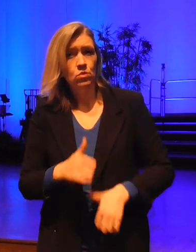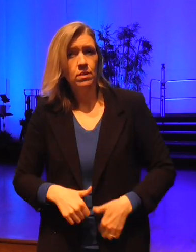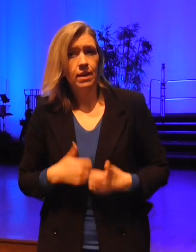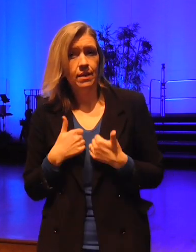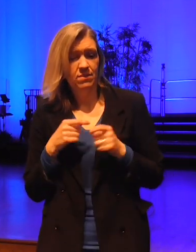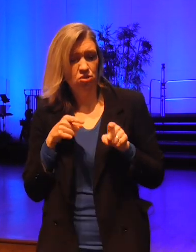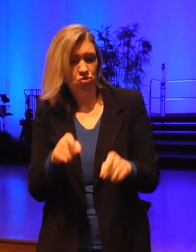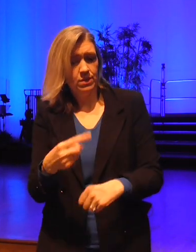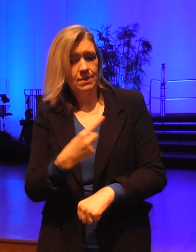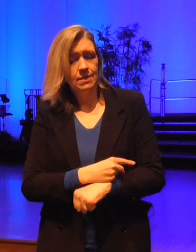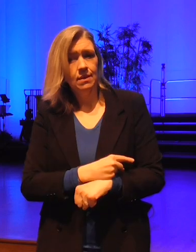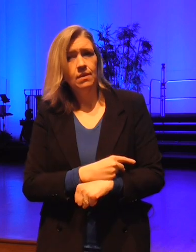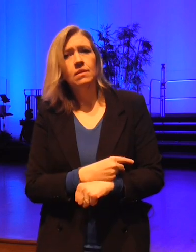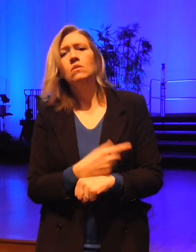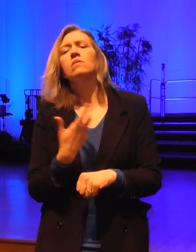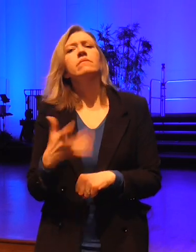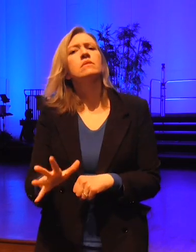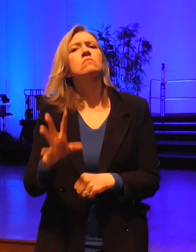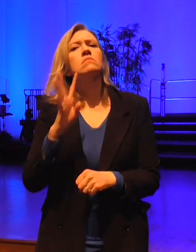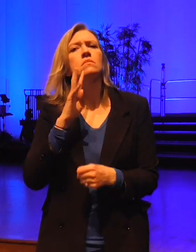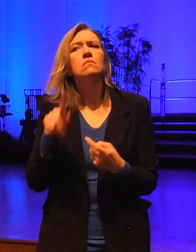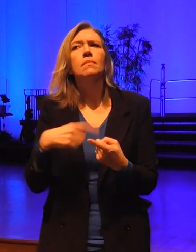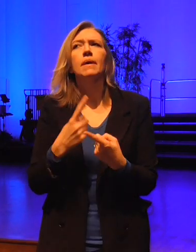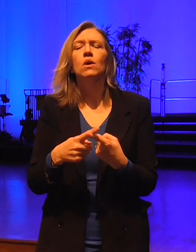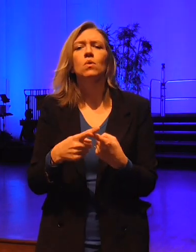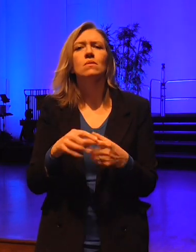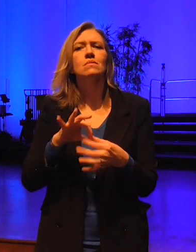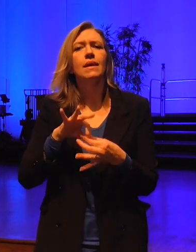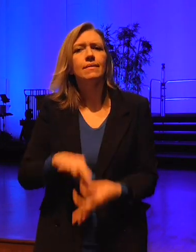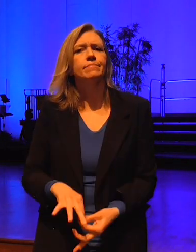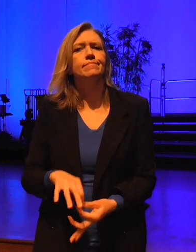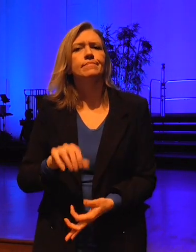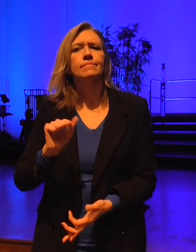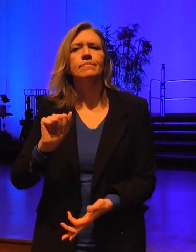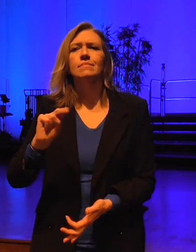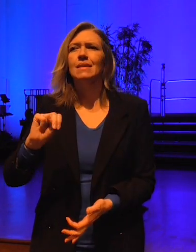uh we spoke about an anchoring affirmation something you can say when you're freaked